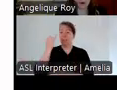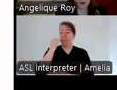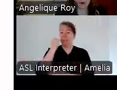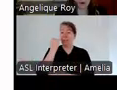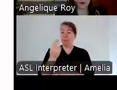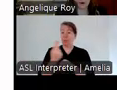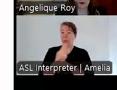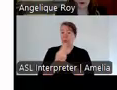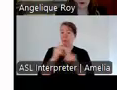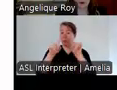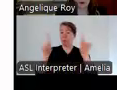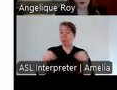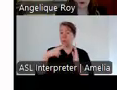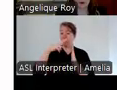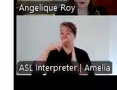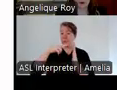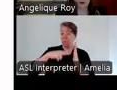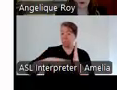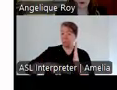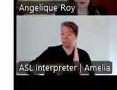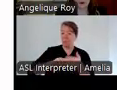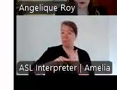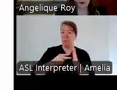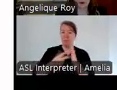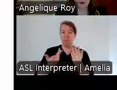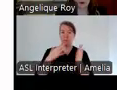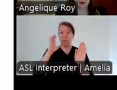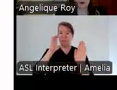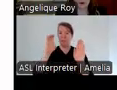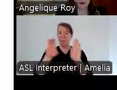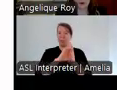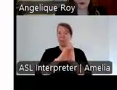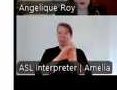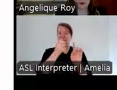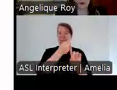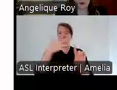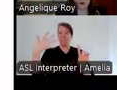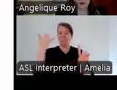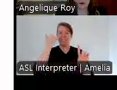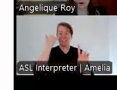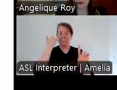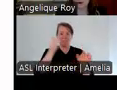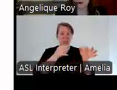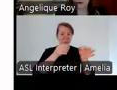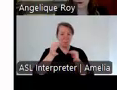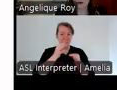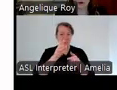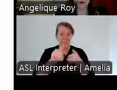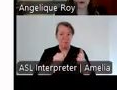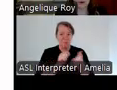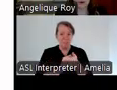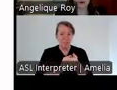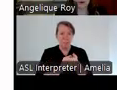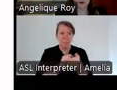particularly when considering icons such as described video, which are intended for users who are blind or low vision.